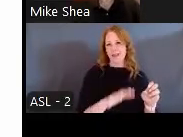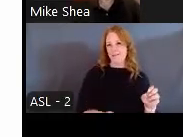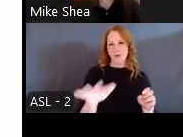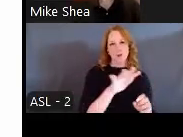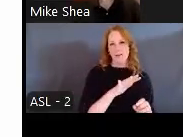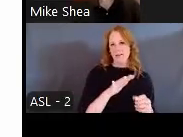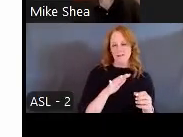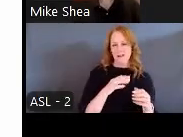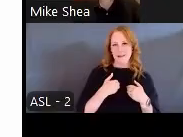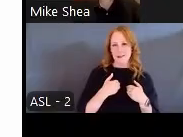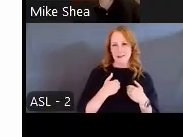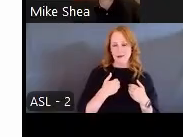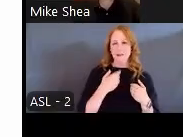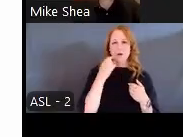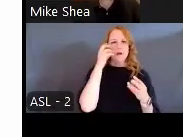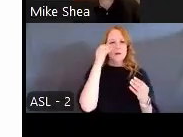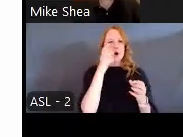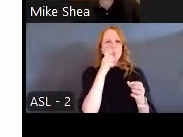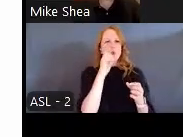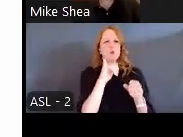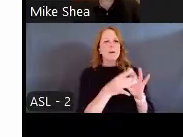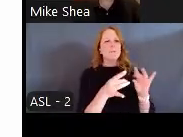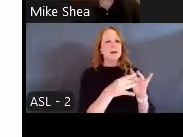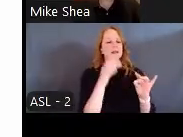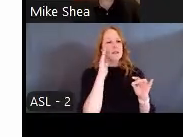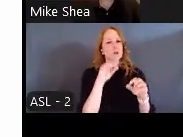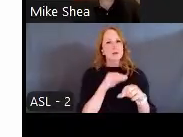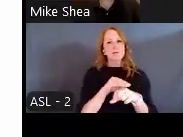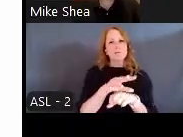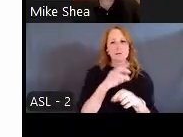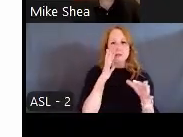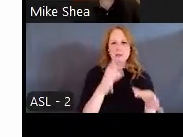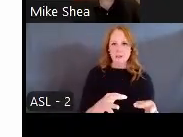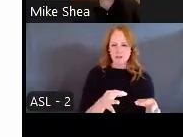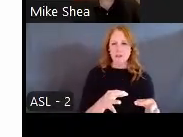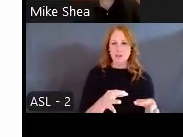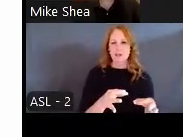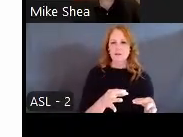thinking about who is going to carry that message forward and influence a decision, champions are so